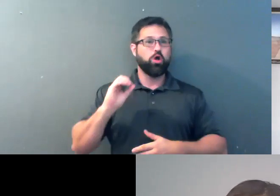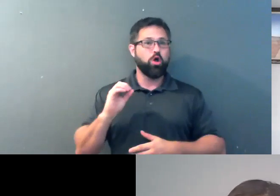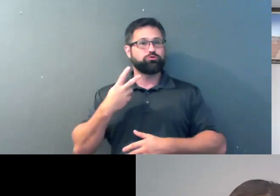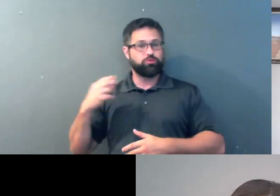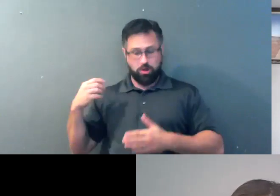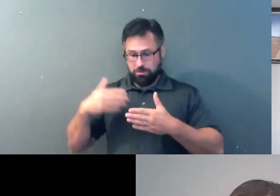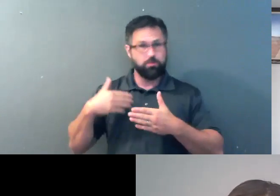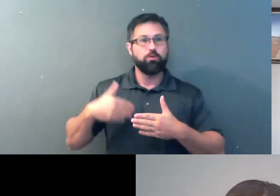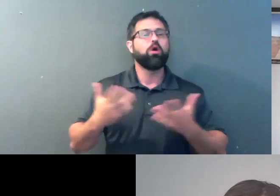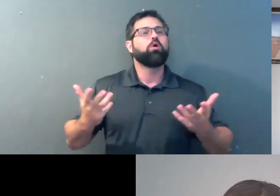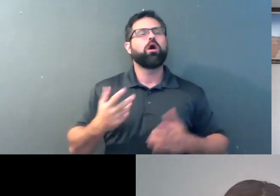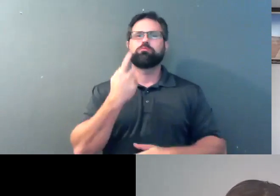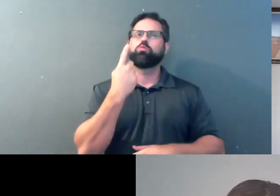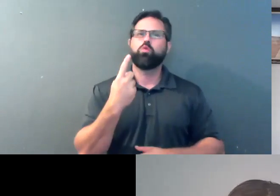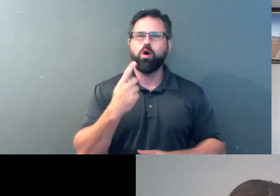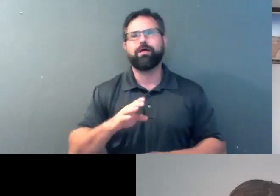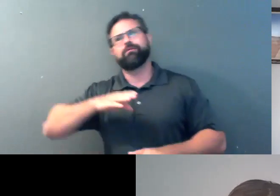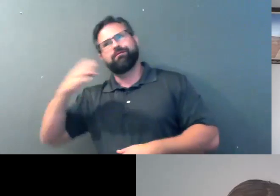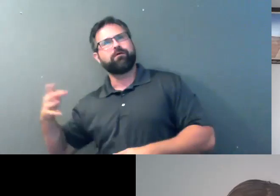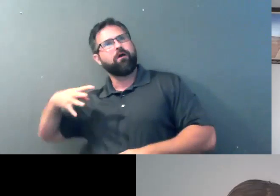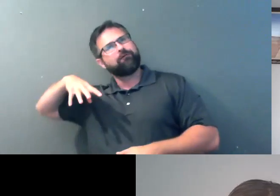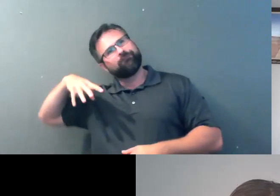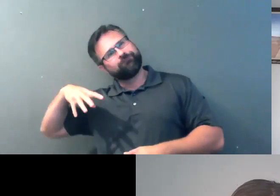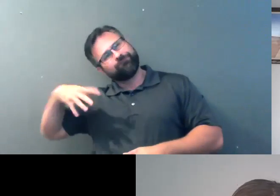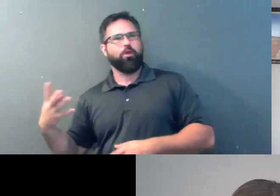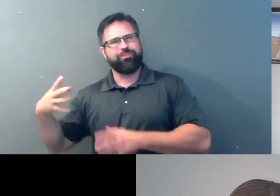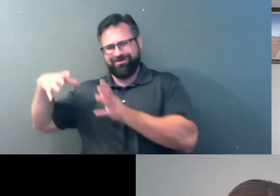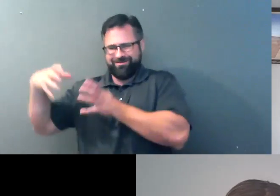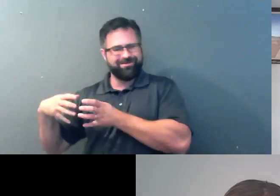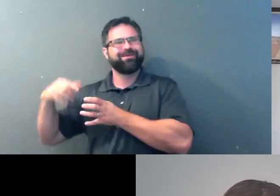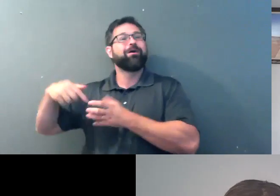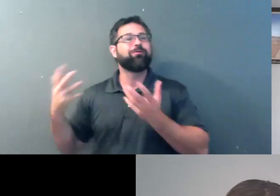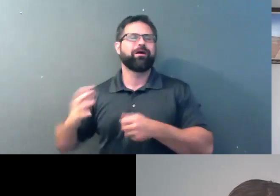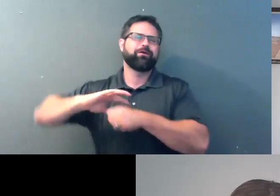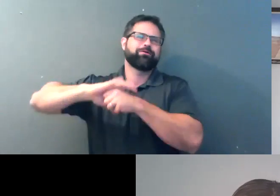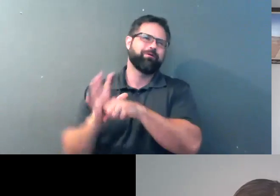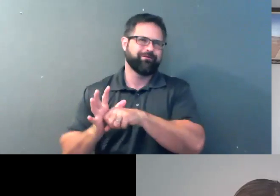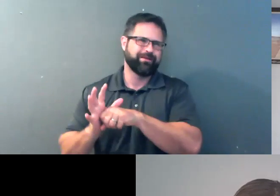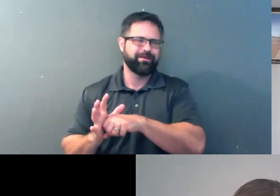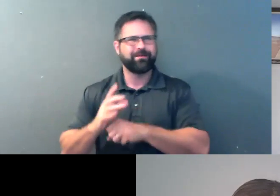we developed some key messages on how to apply the iasc guidelines in the covert 19 response